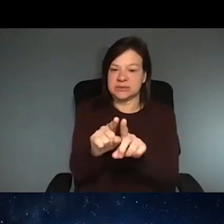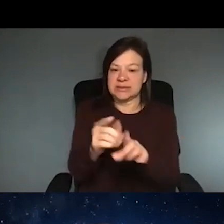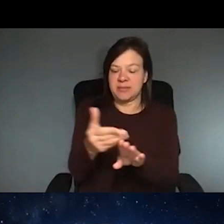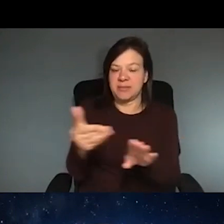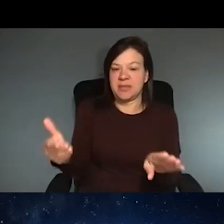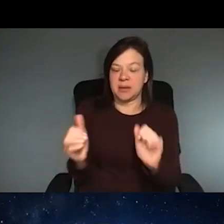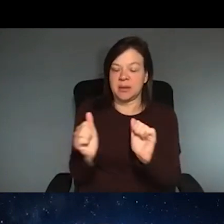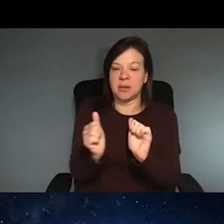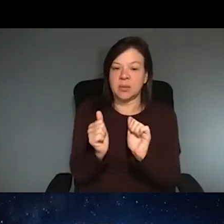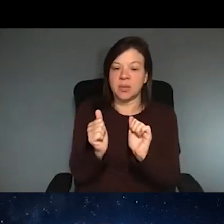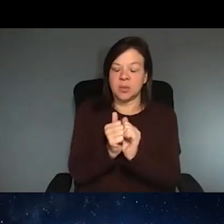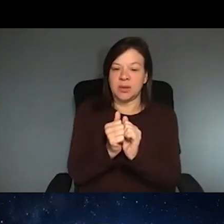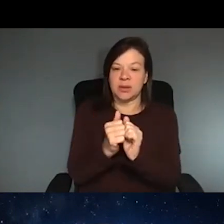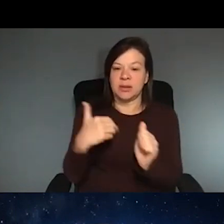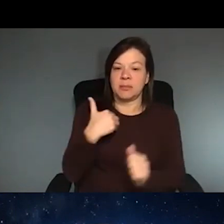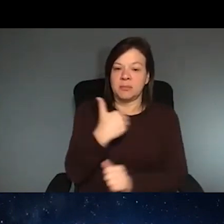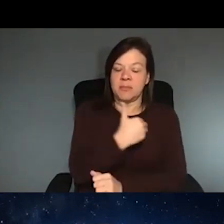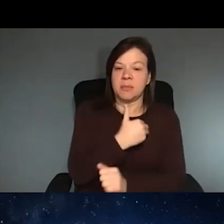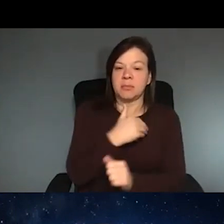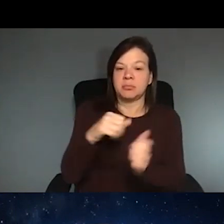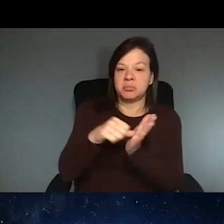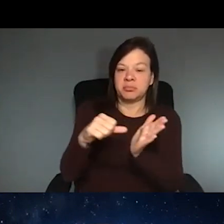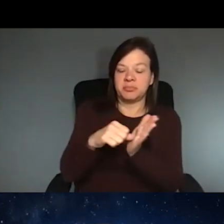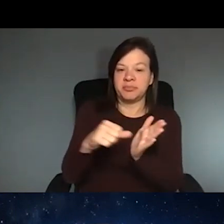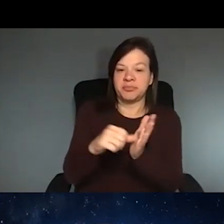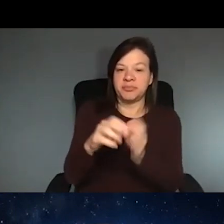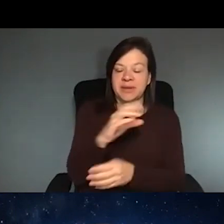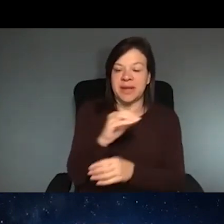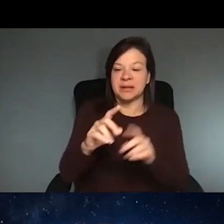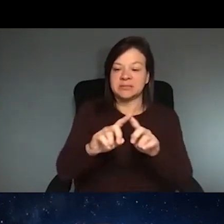THING WITHIN MEMBERSHIP PAGES AND THE DIFFERENCE IS